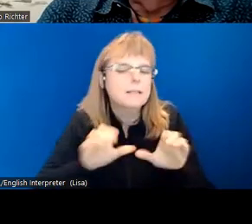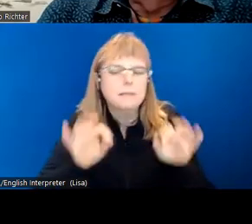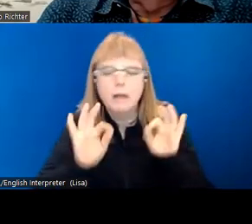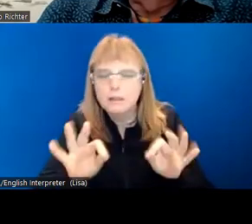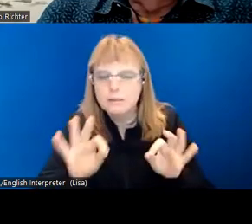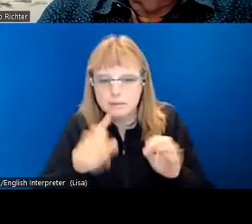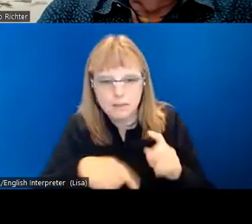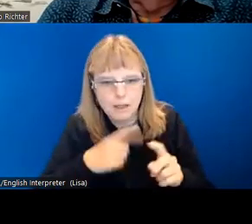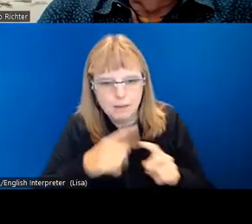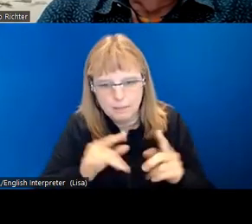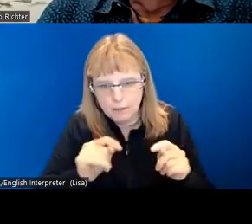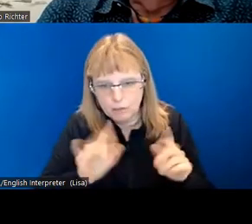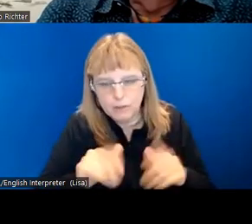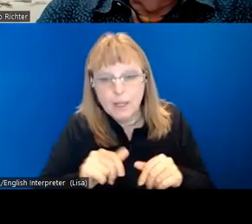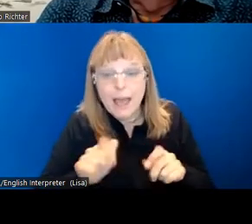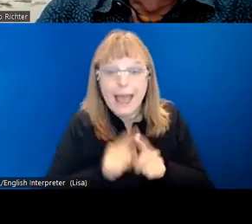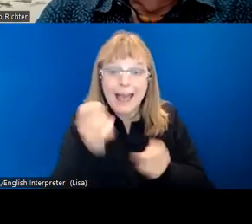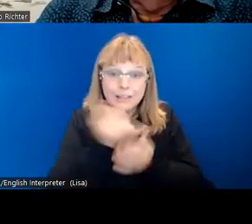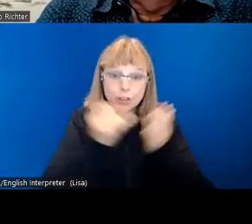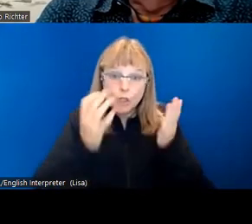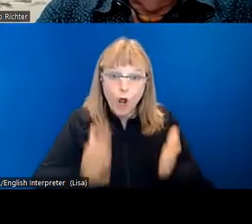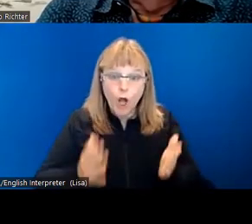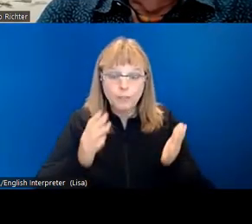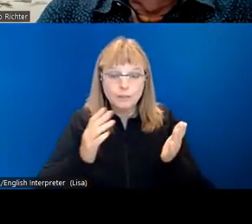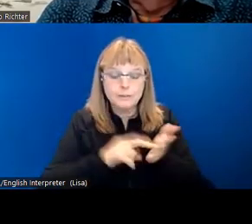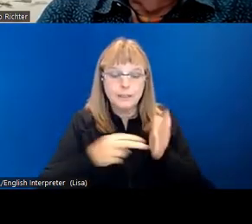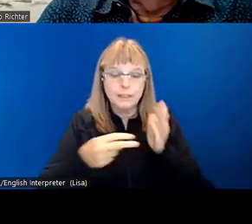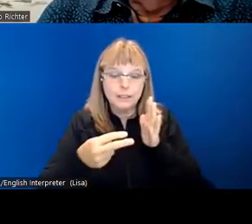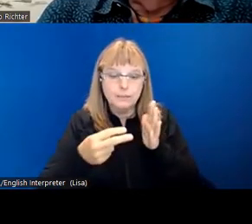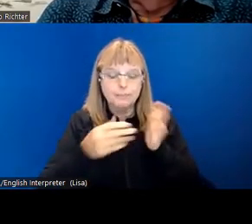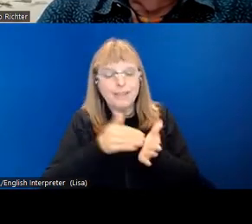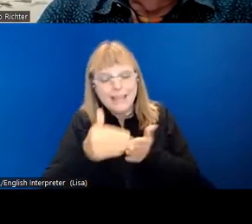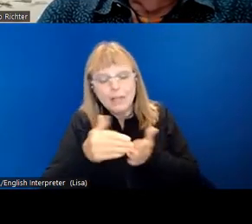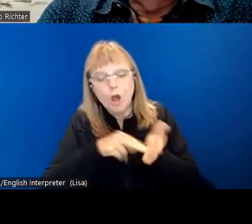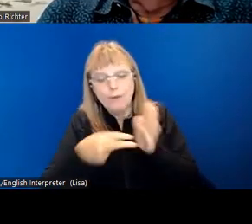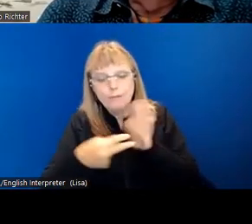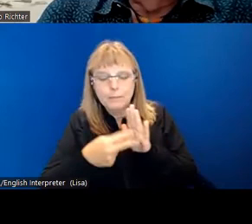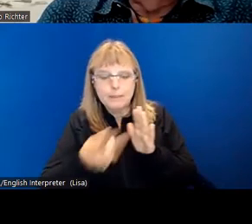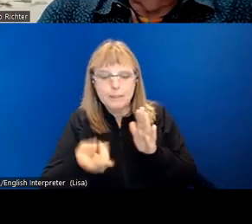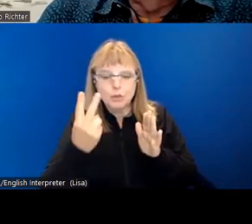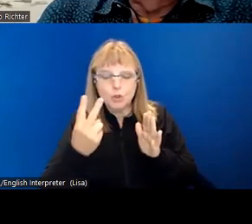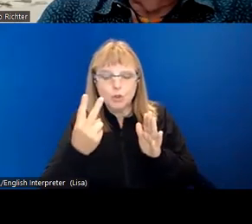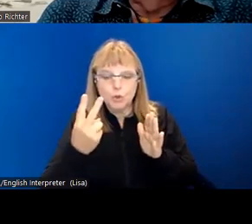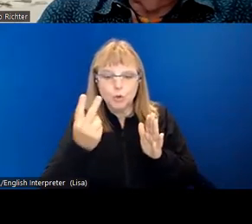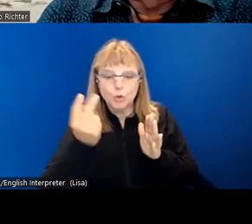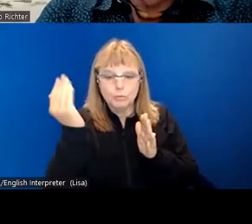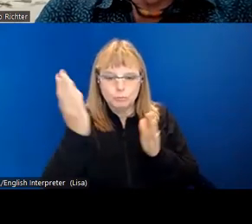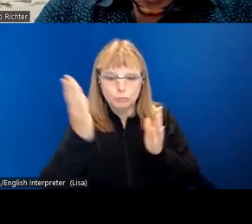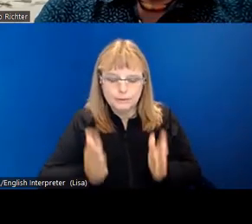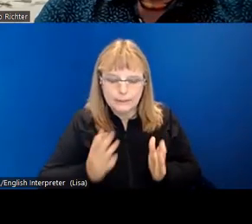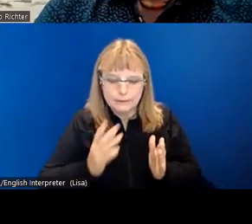As an artist, for me, that often means two presenters that I've been talking to separately